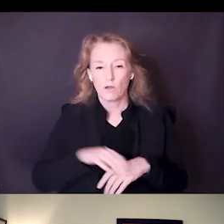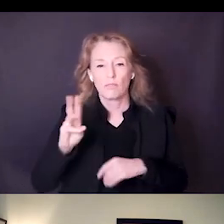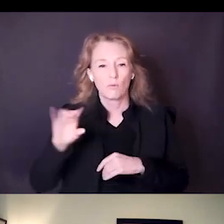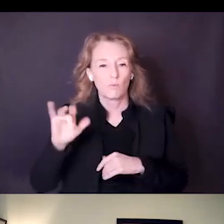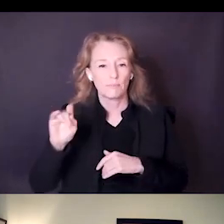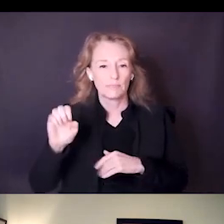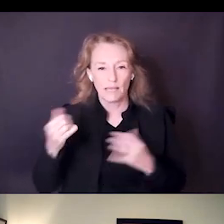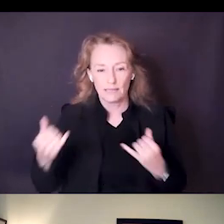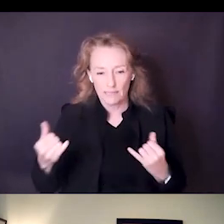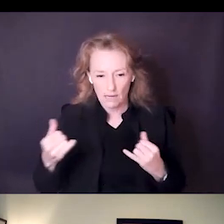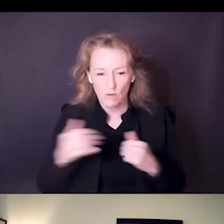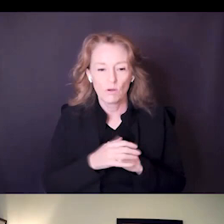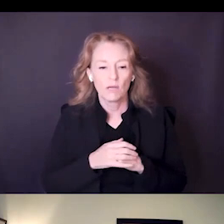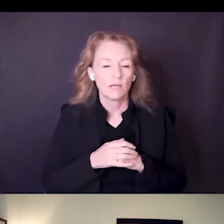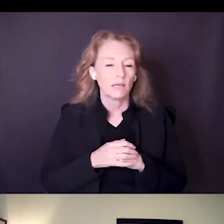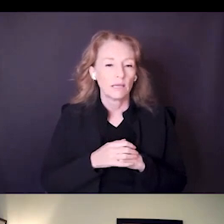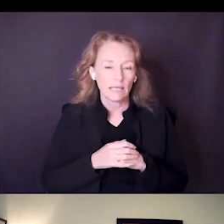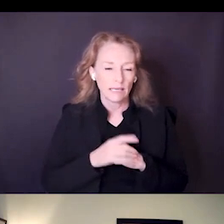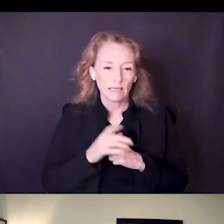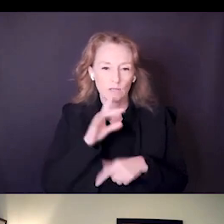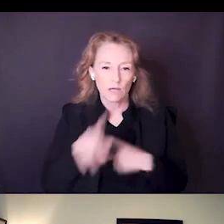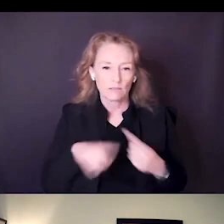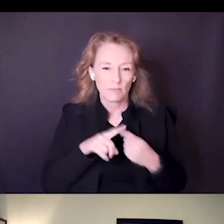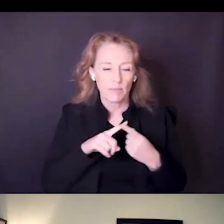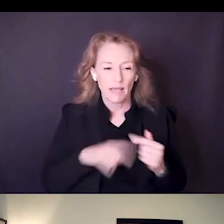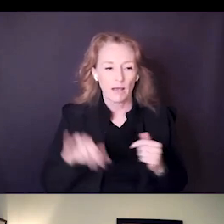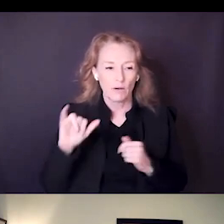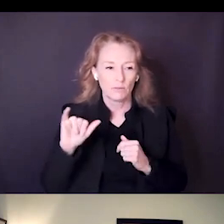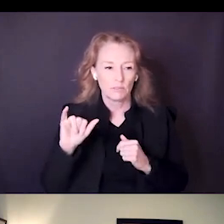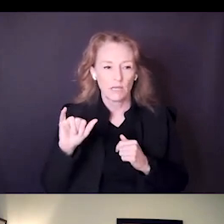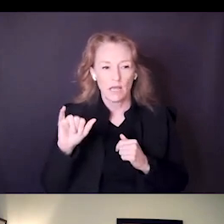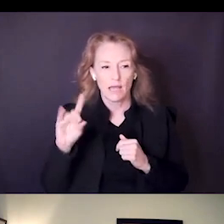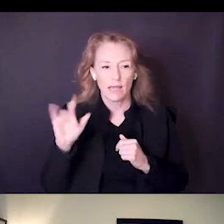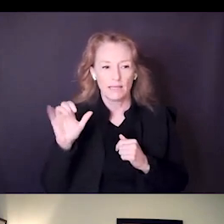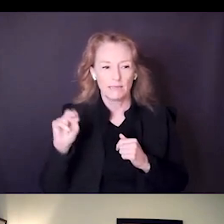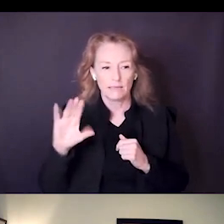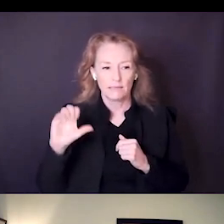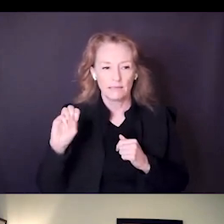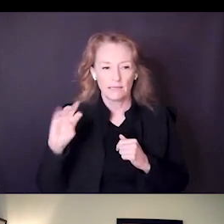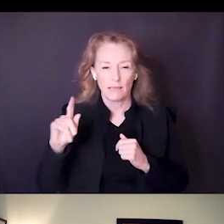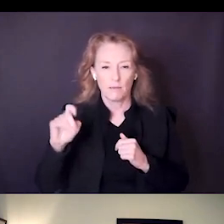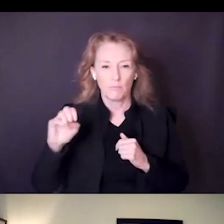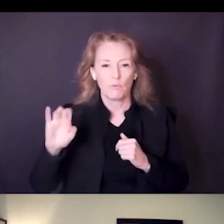IT TELLS THE STORY OF IDEN CAMPBELL AND THE WORK OF